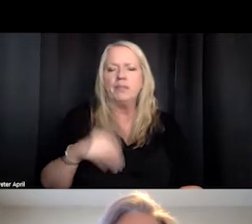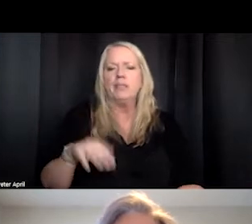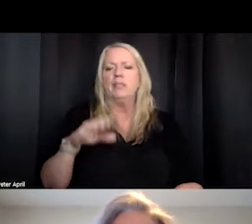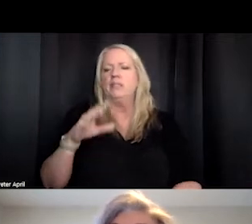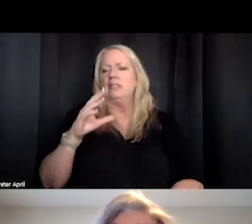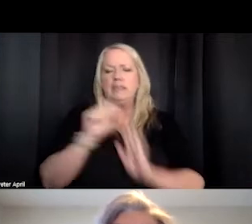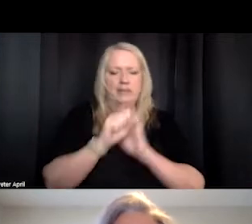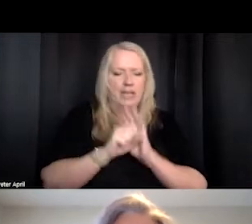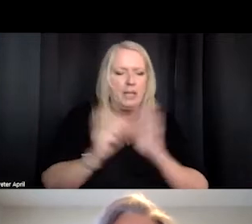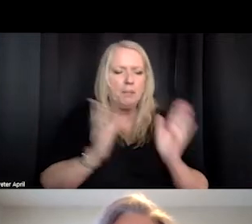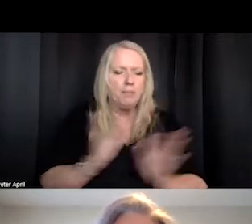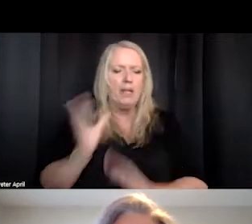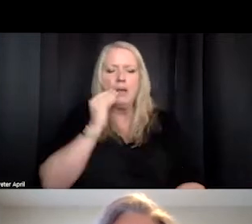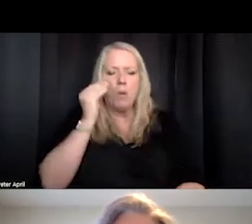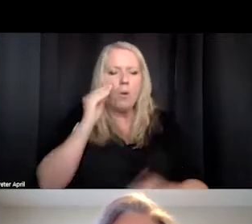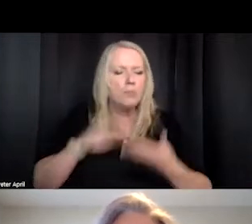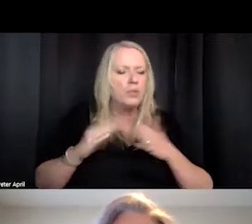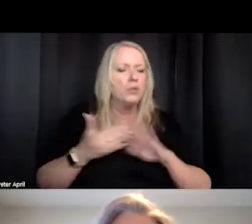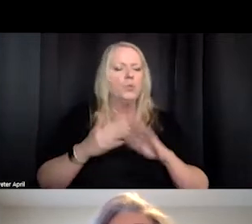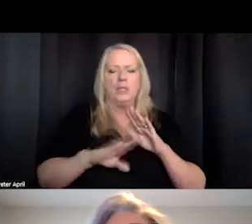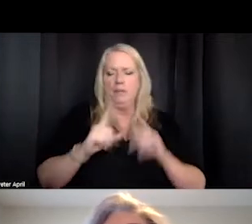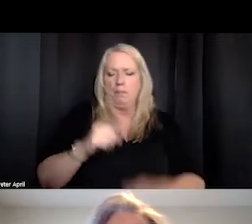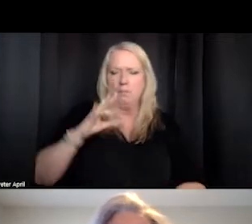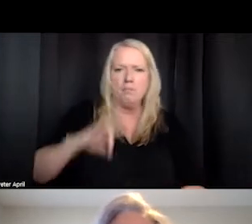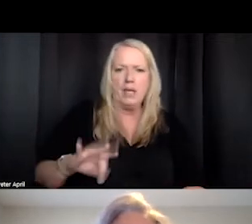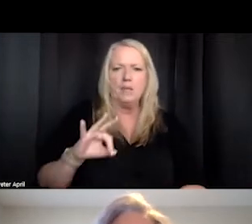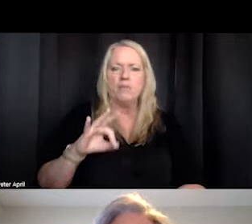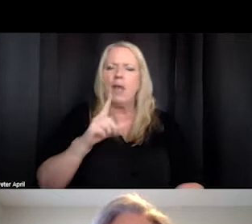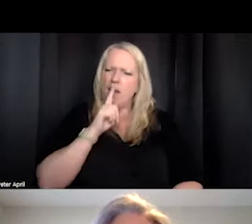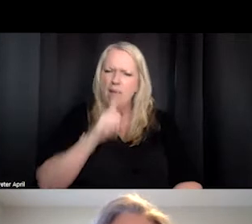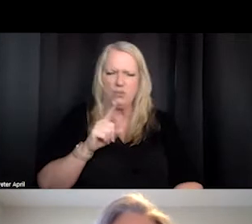HOME, COMMUNITY SERVICES BENEFIT. SECTION 1915C,